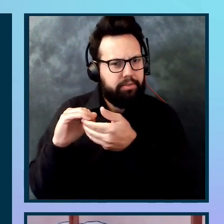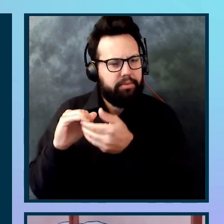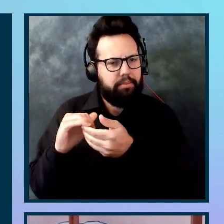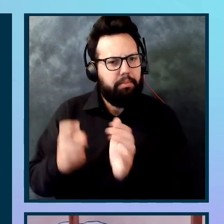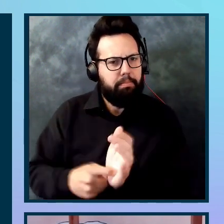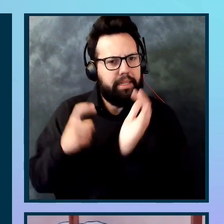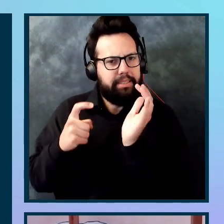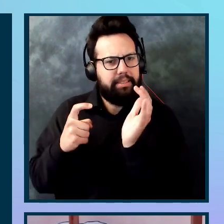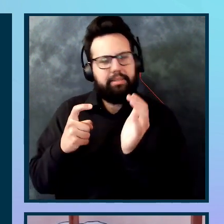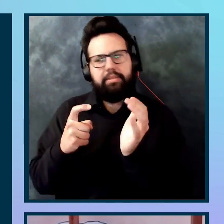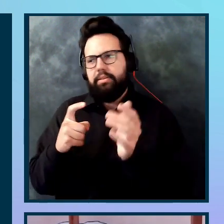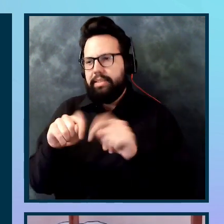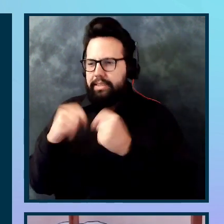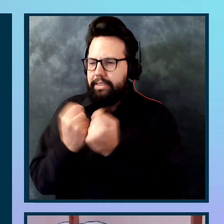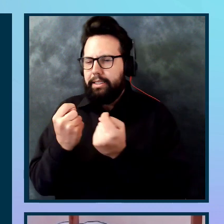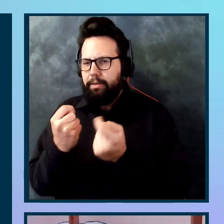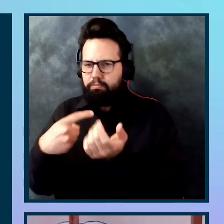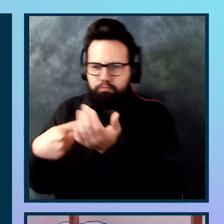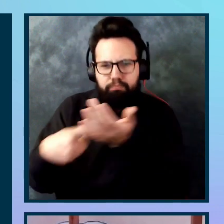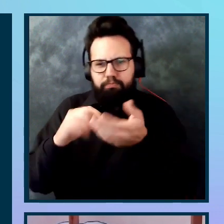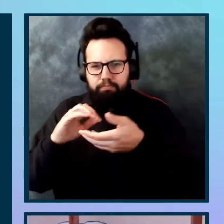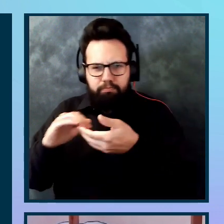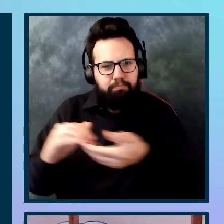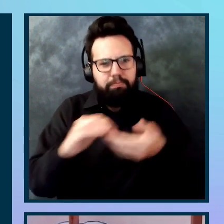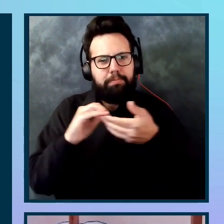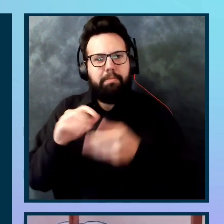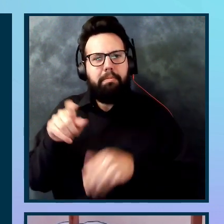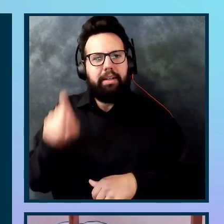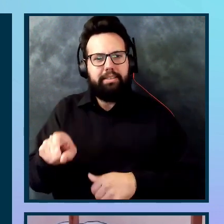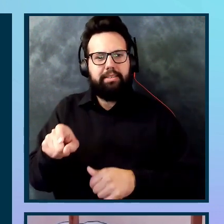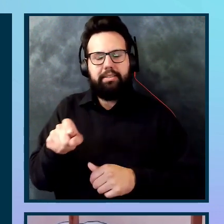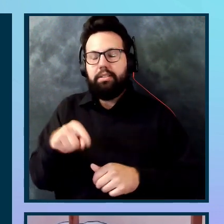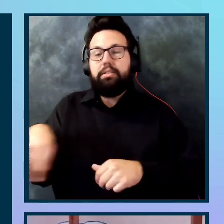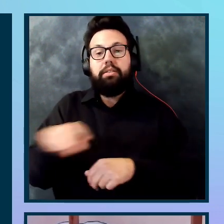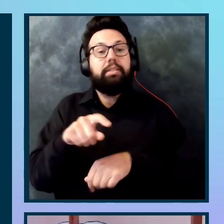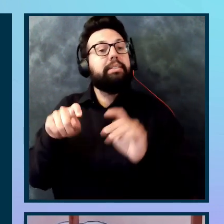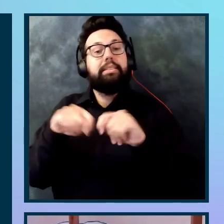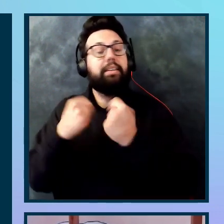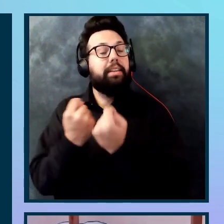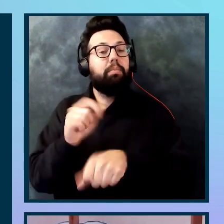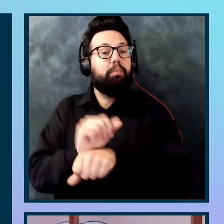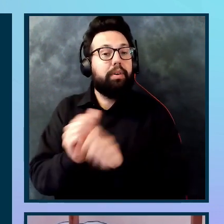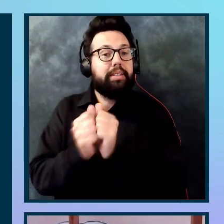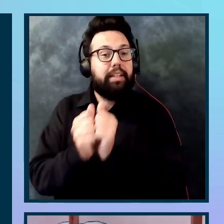and so they work with everyone on the team to get feedback, to collaborate with them,